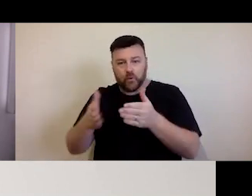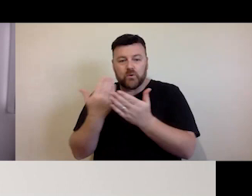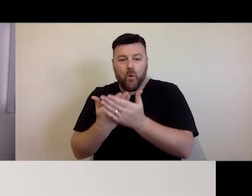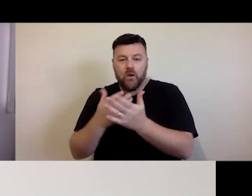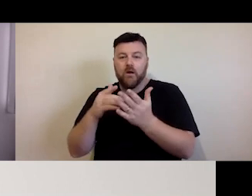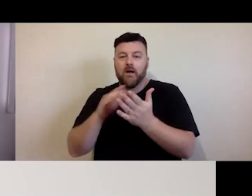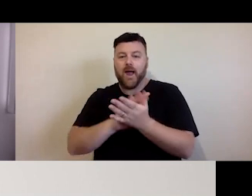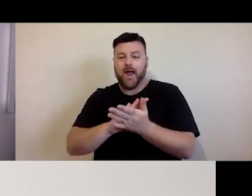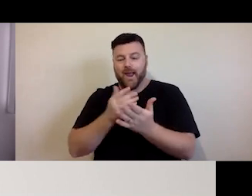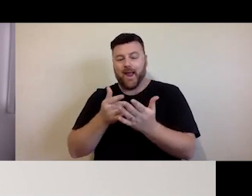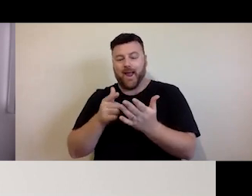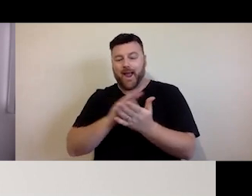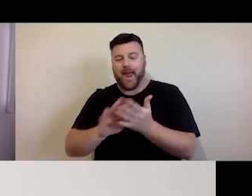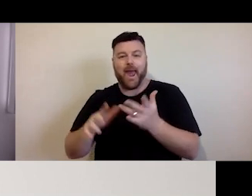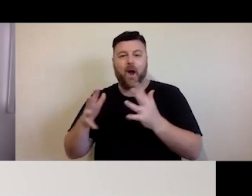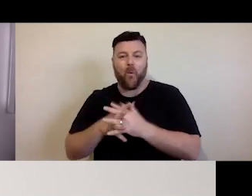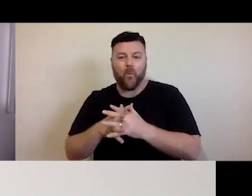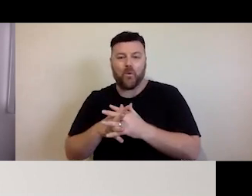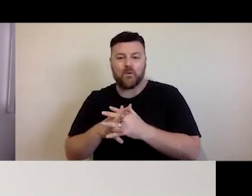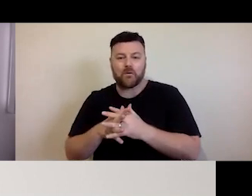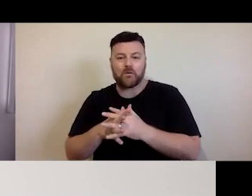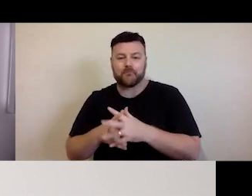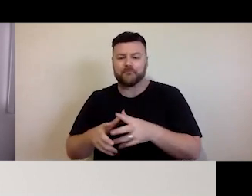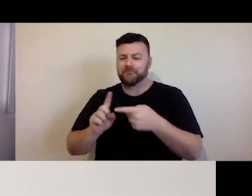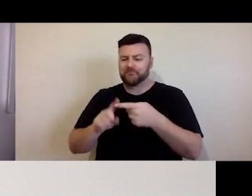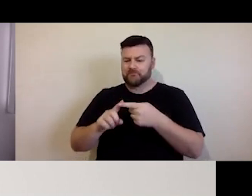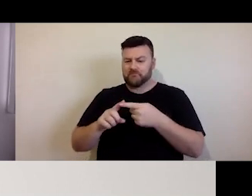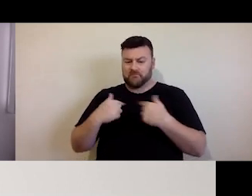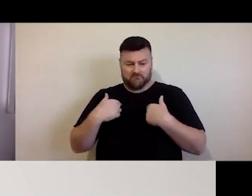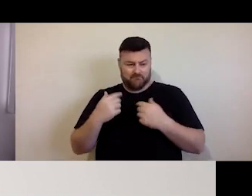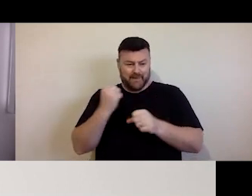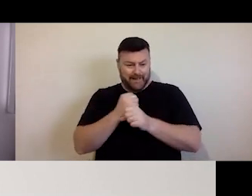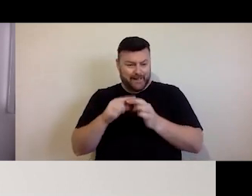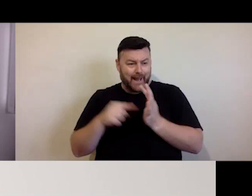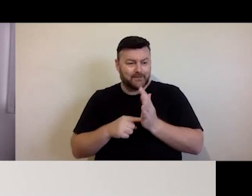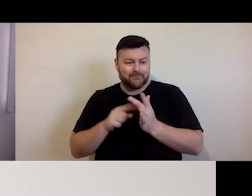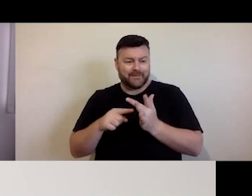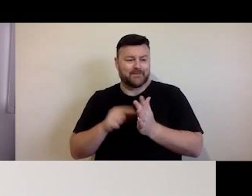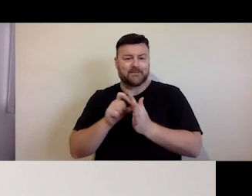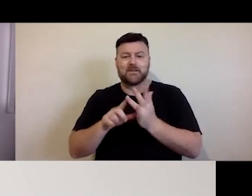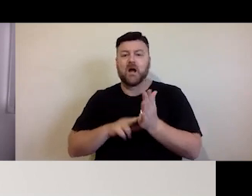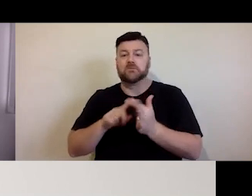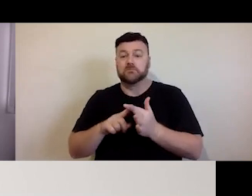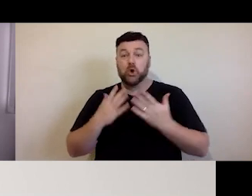Regarding getting things done - human beings are also human doings.